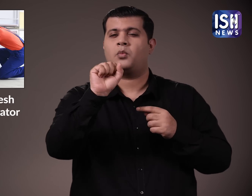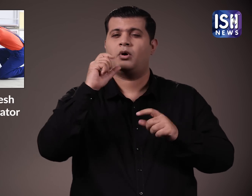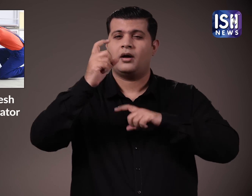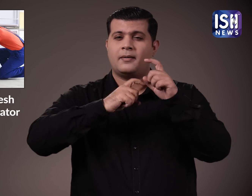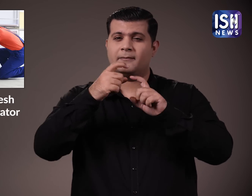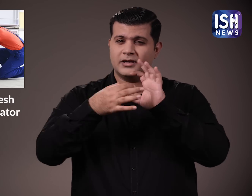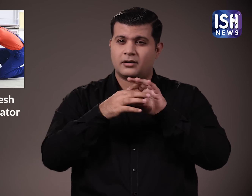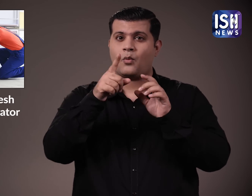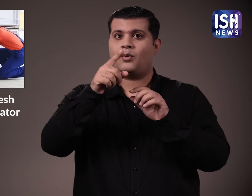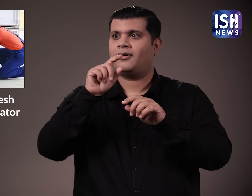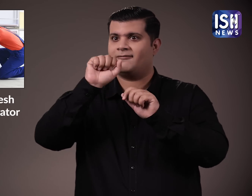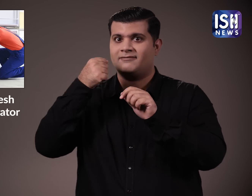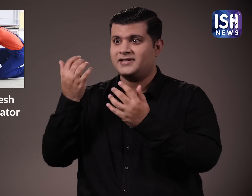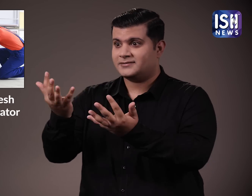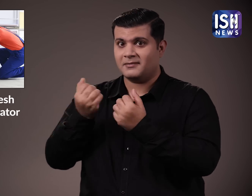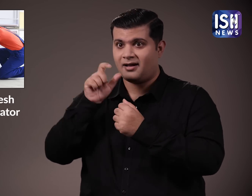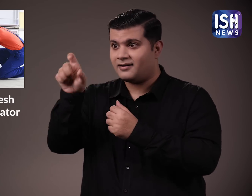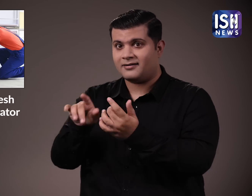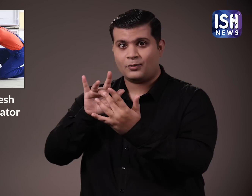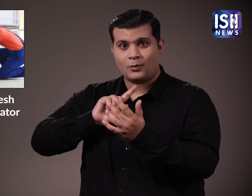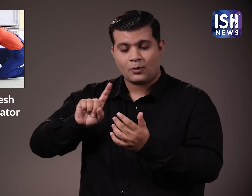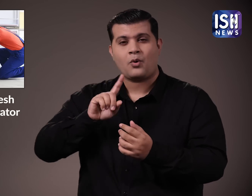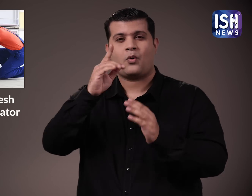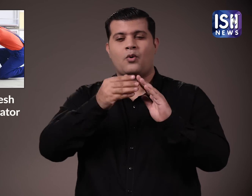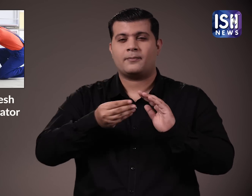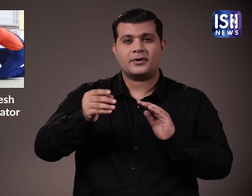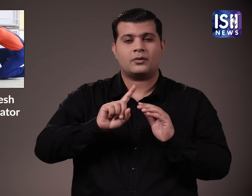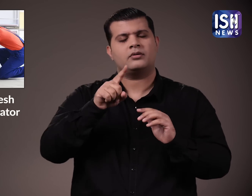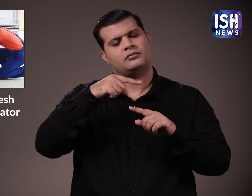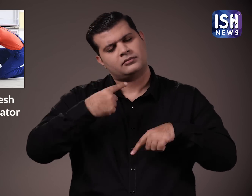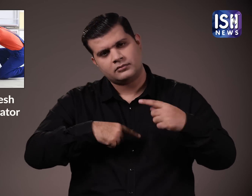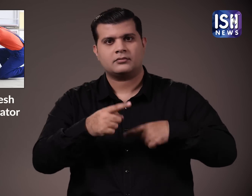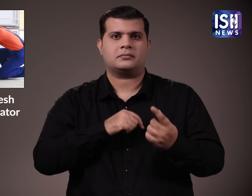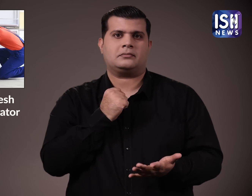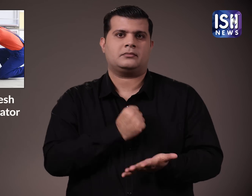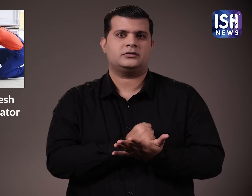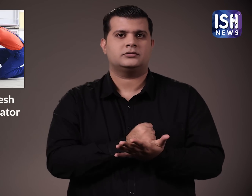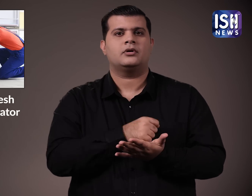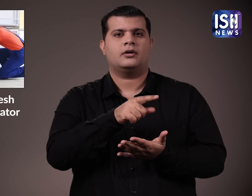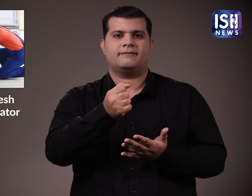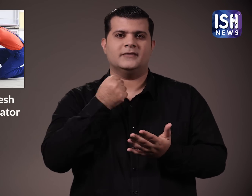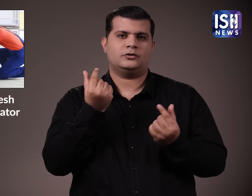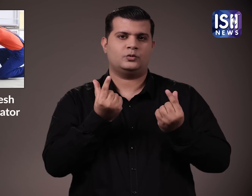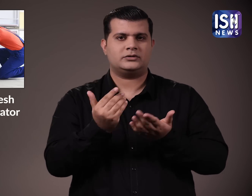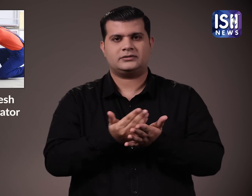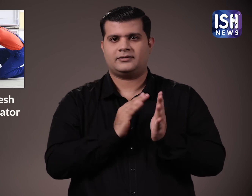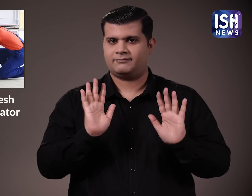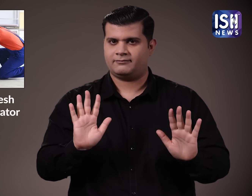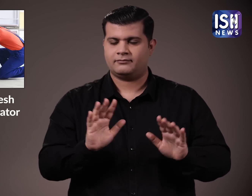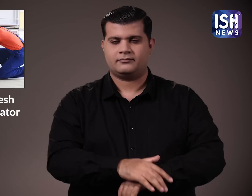either from the brand or from other reliable sources to ensure its safety.